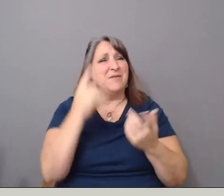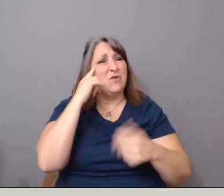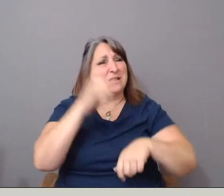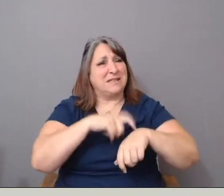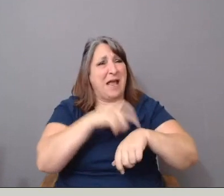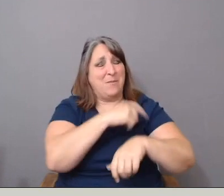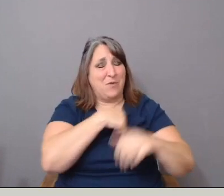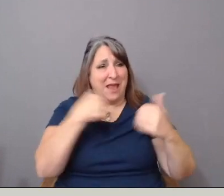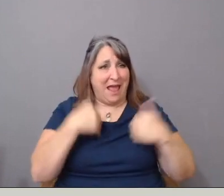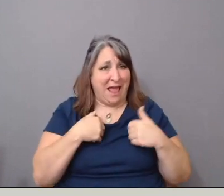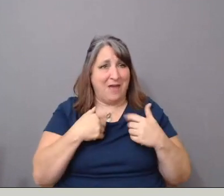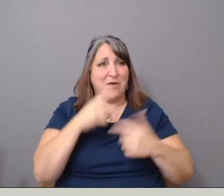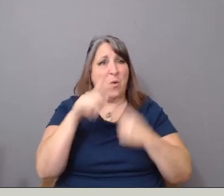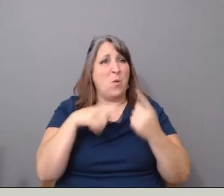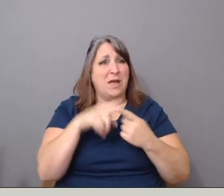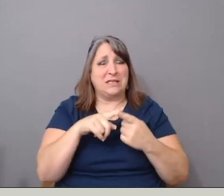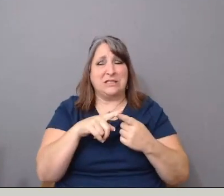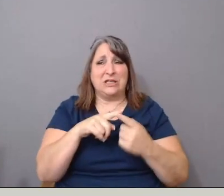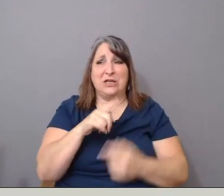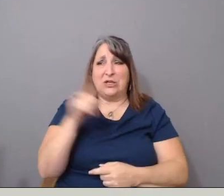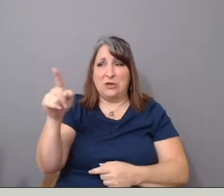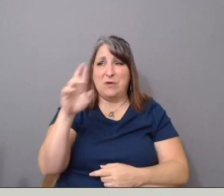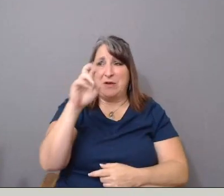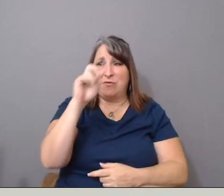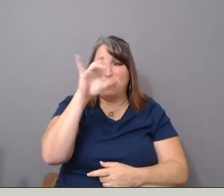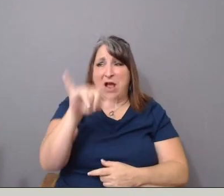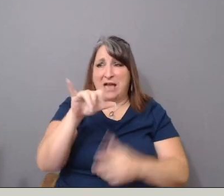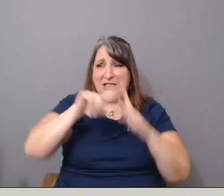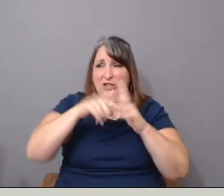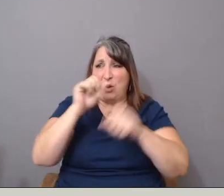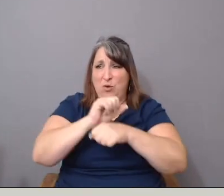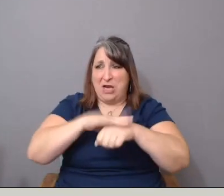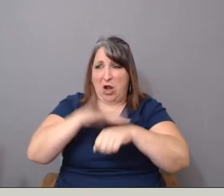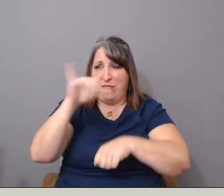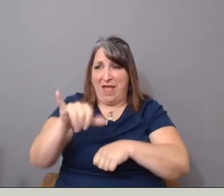when did you and Rodney start collaborating on that?